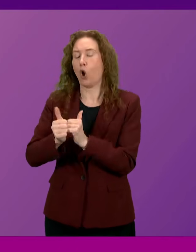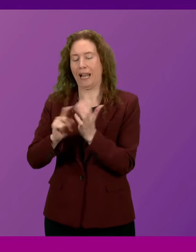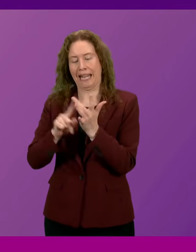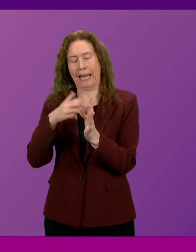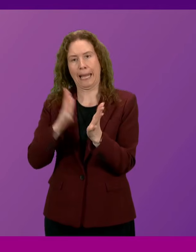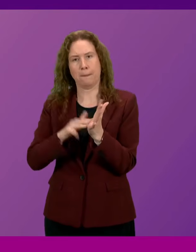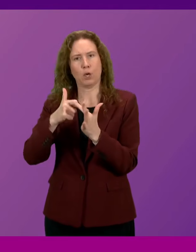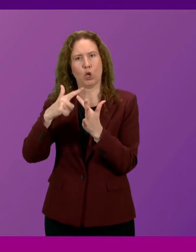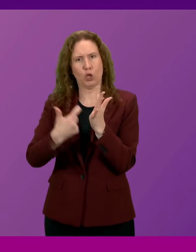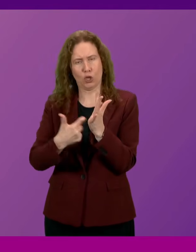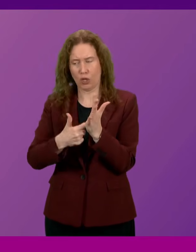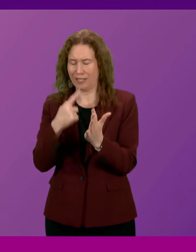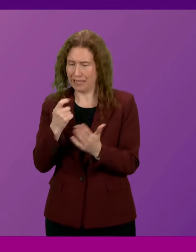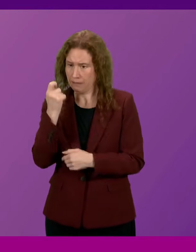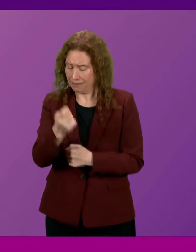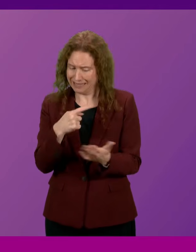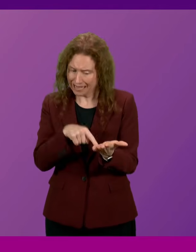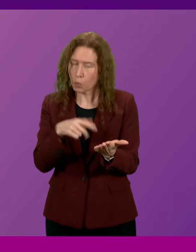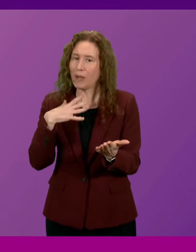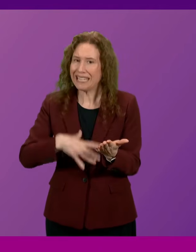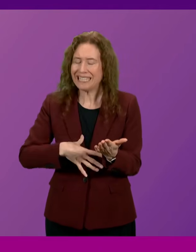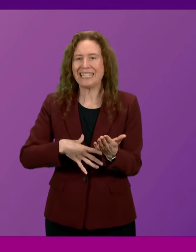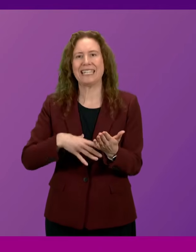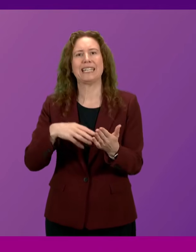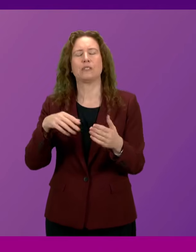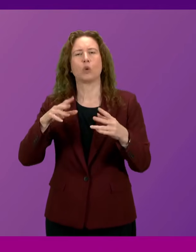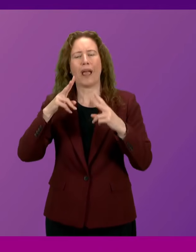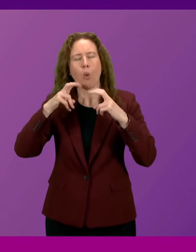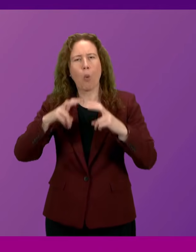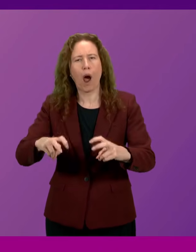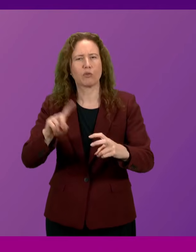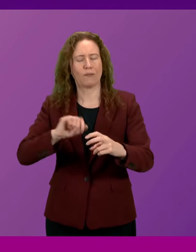that would instigate a Scottish grooming gangs inquiry. Although we believe that there should